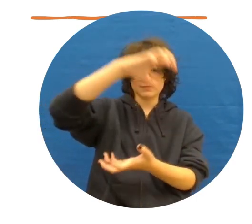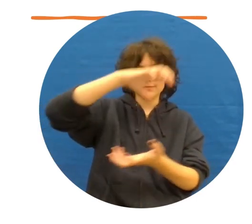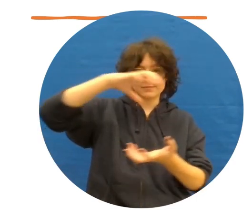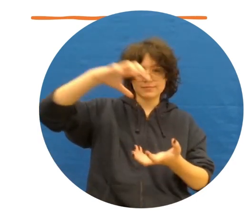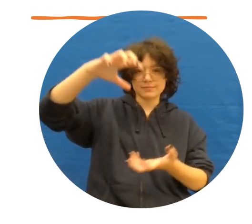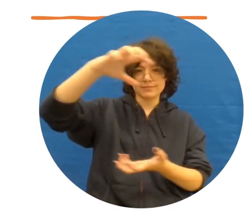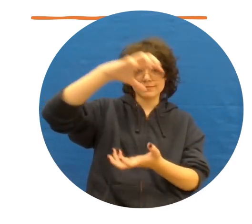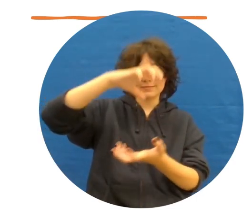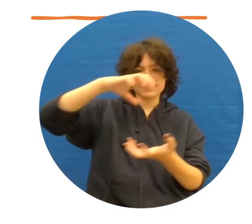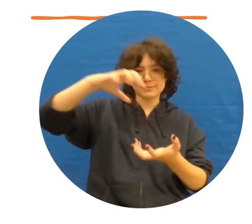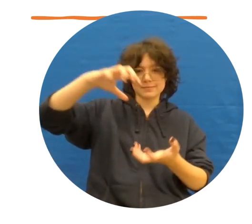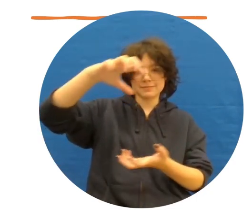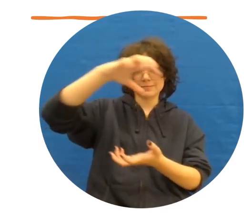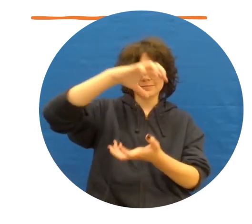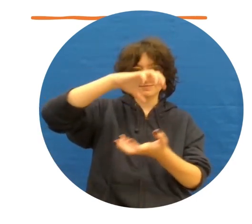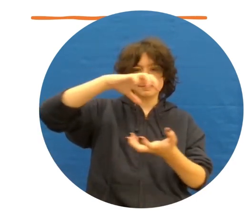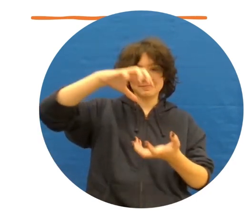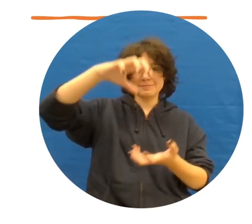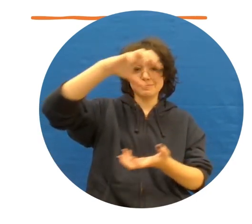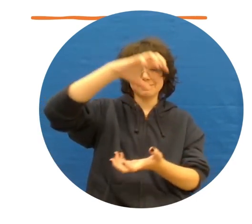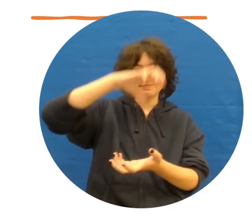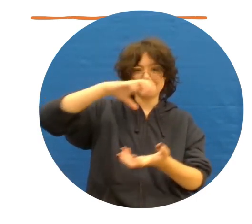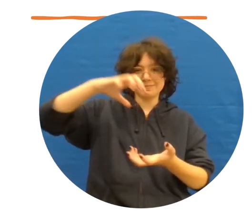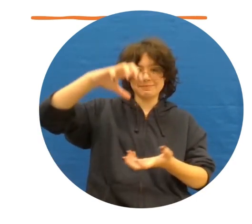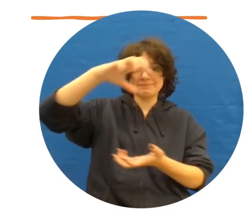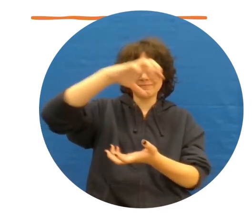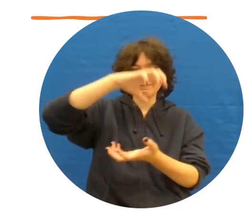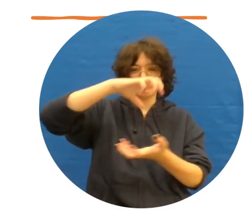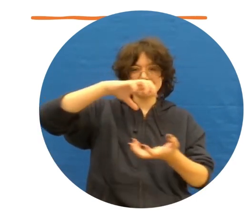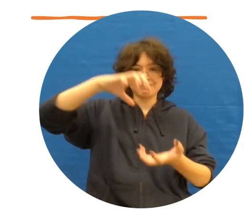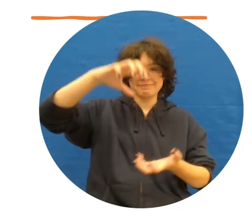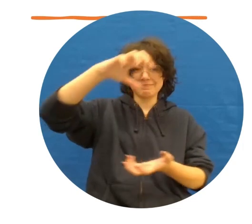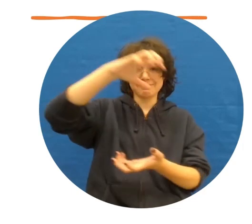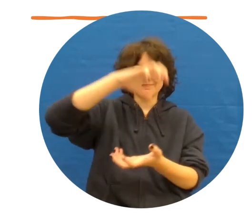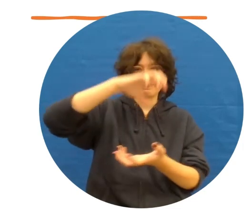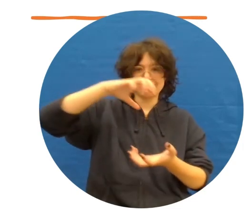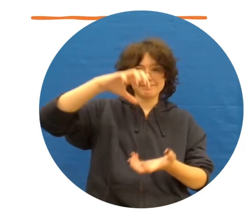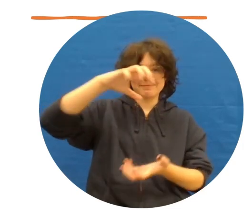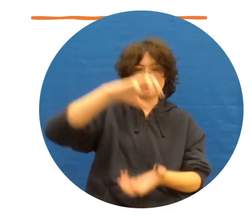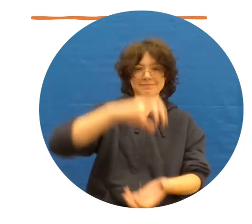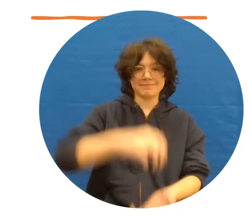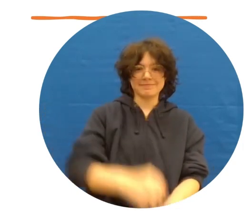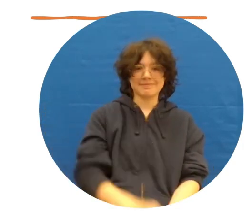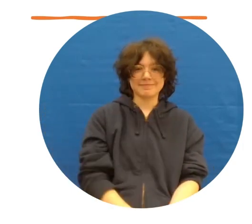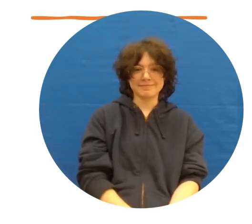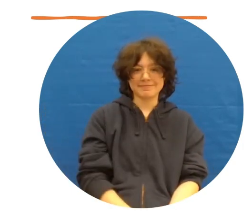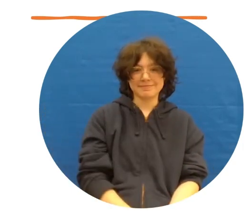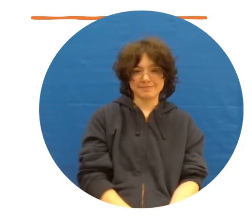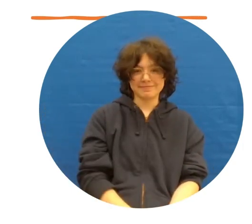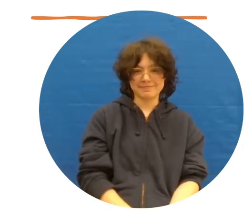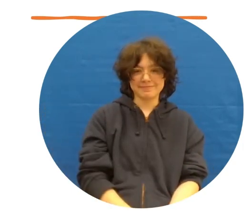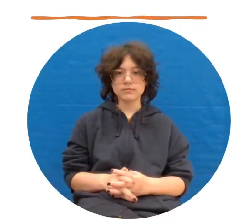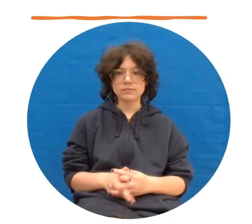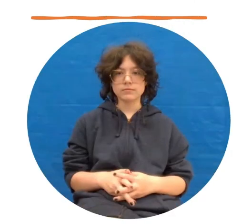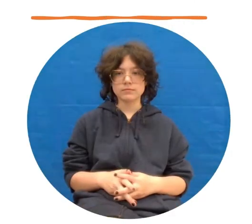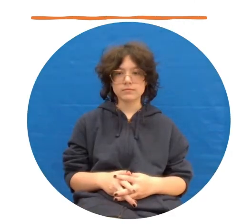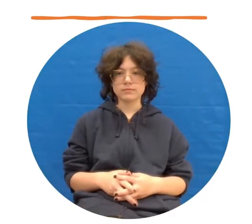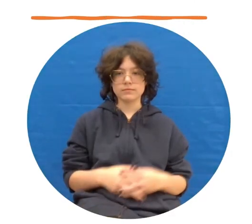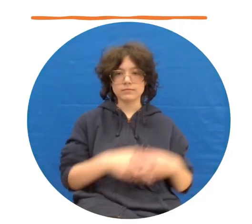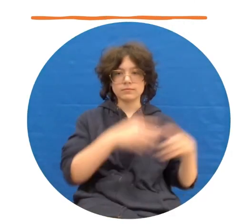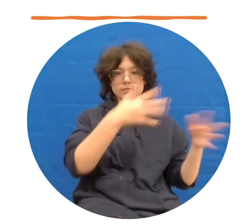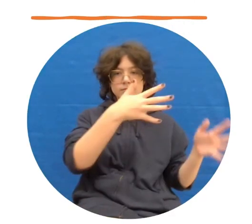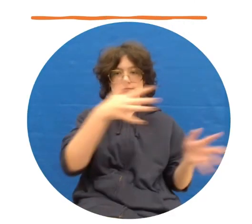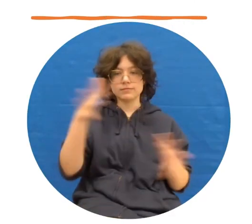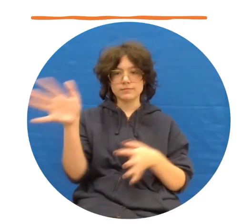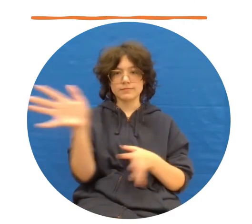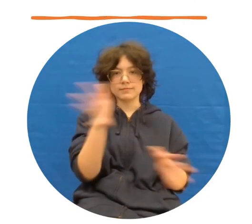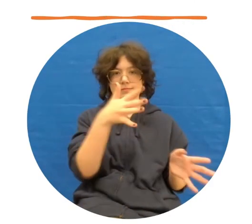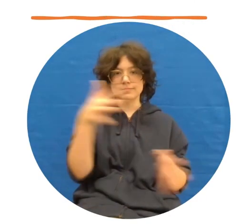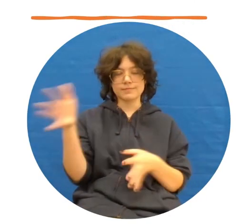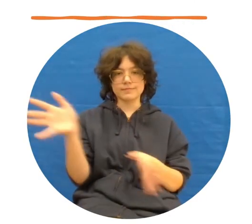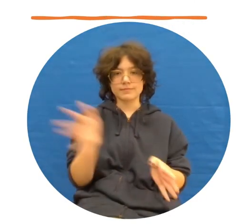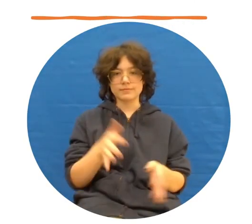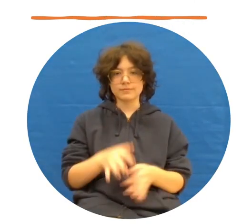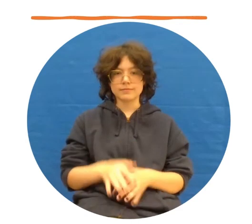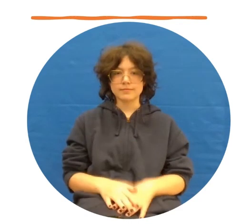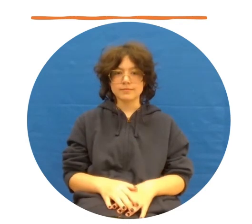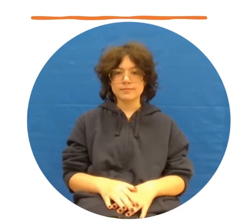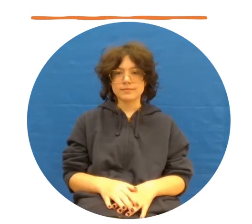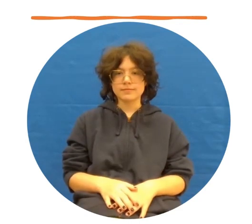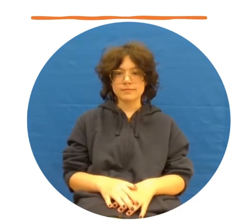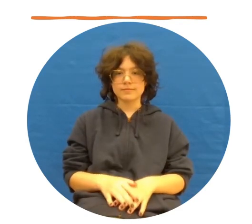down and one facing up they rotate in a circular fashion in front of. This is how you sign "wind"